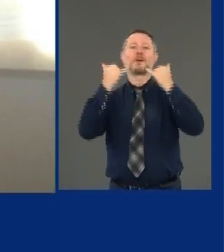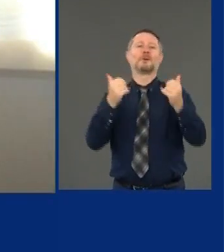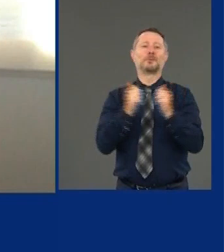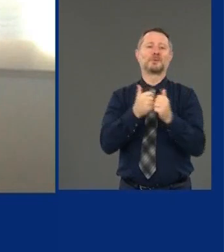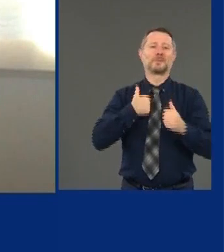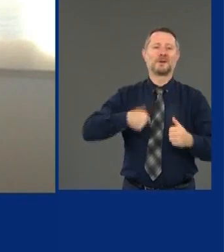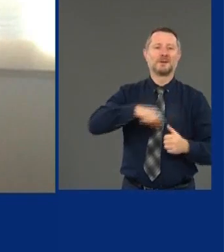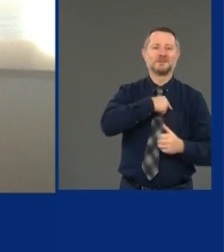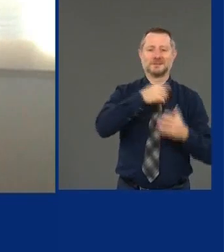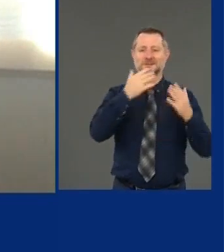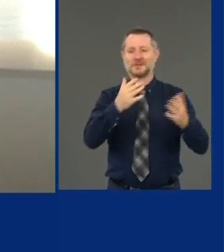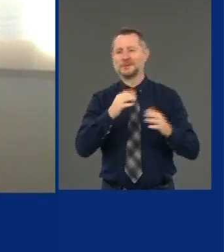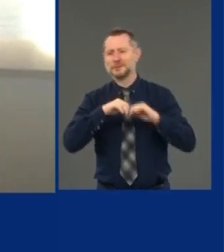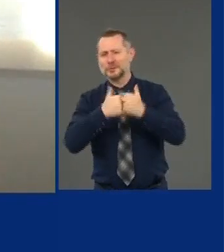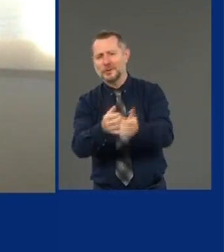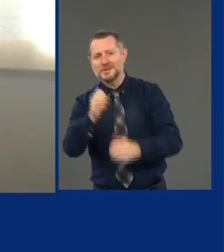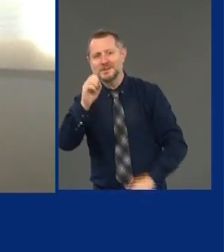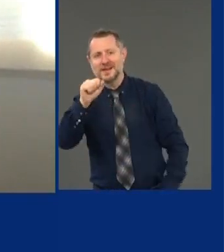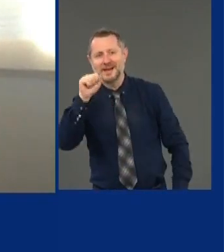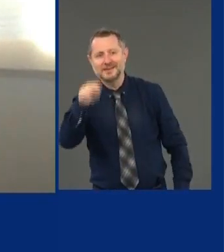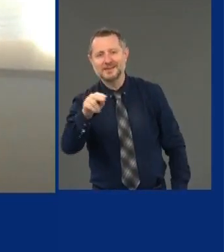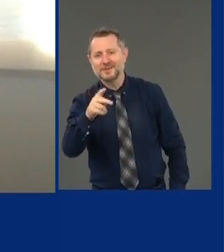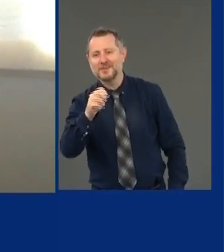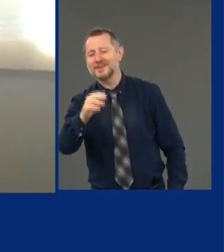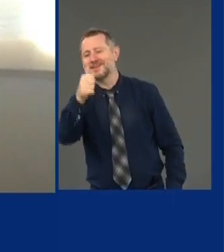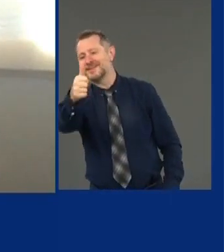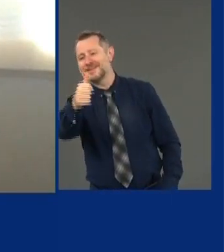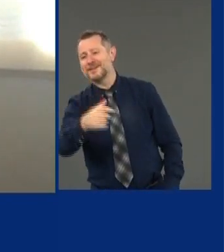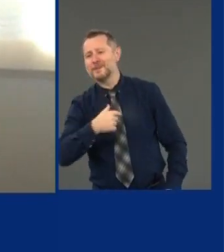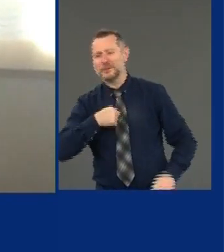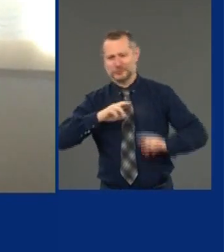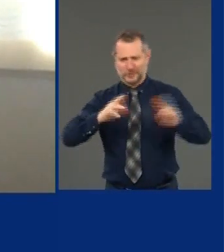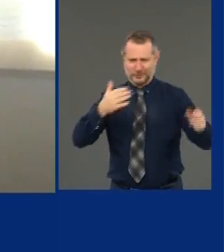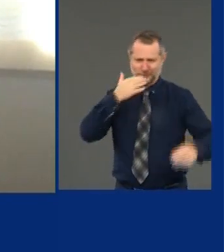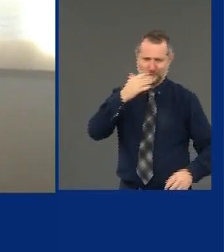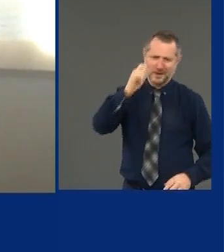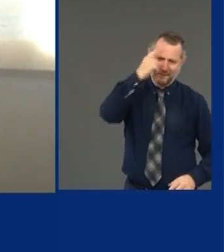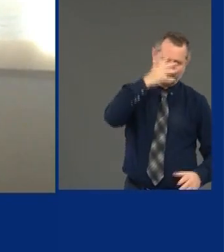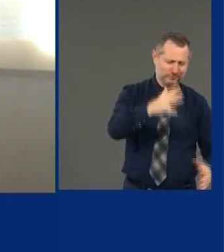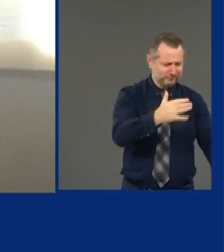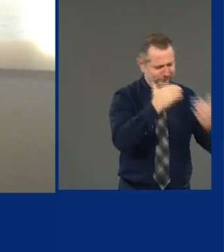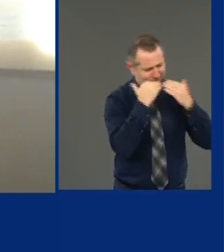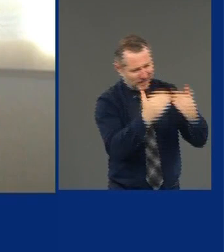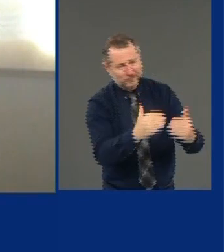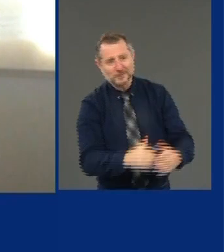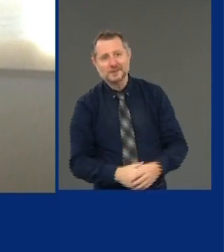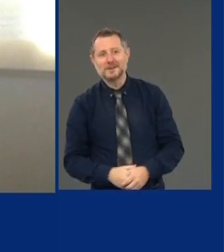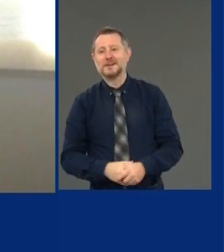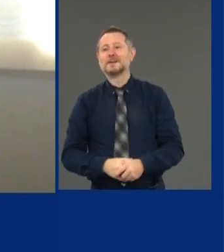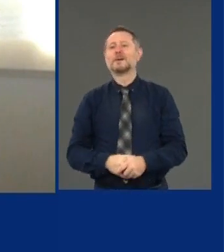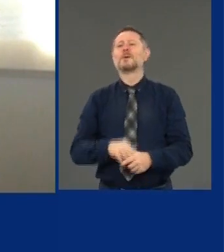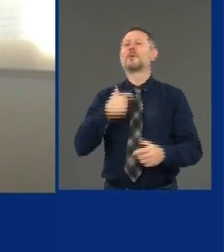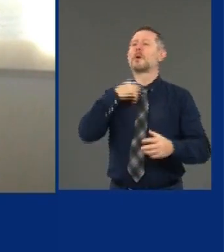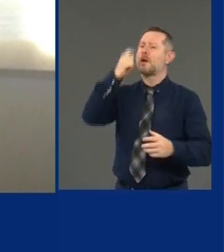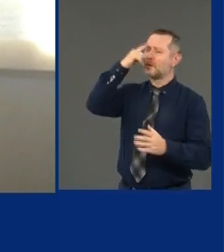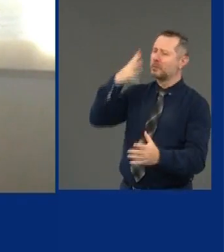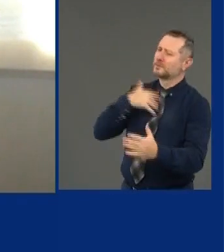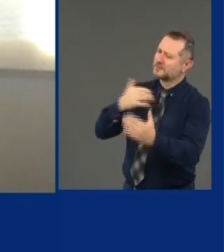I WANT TO THANK HIM. I THINK HE MAY BE WITH US TODAY. HOW ARE YOU, SEAN?